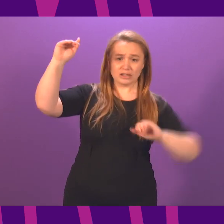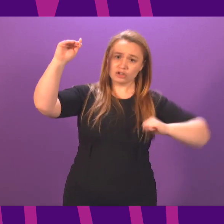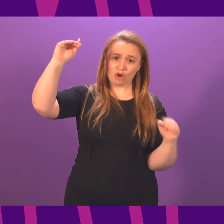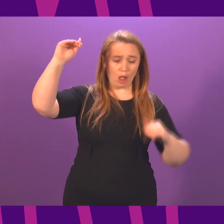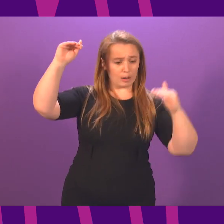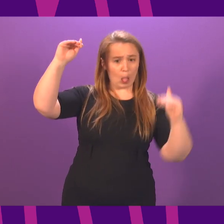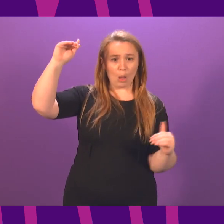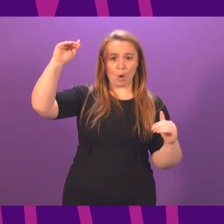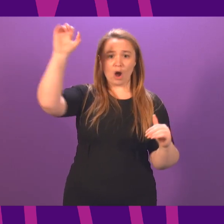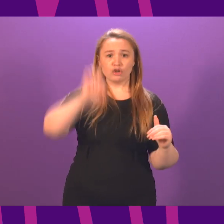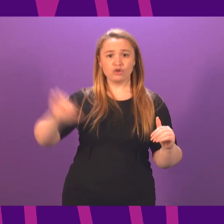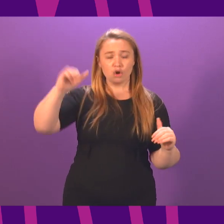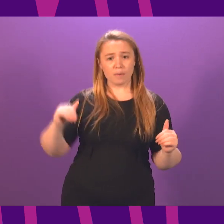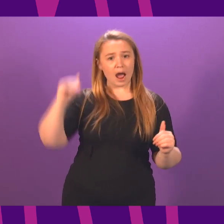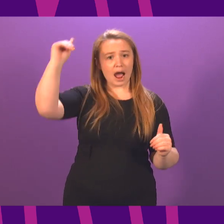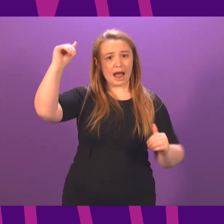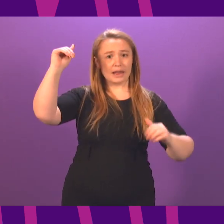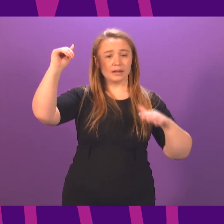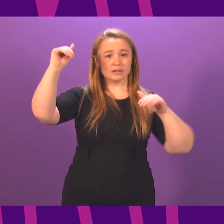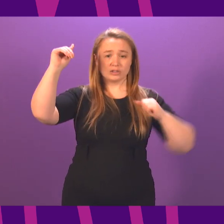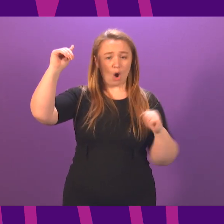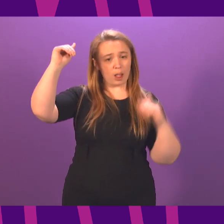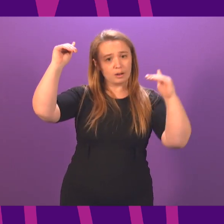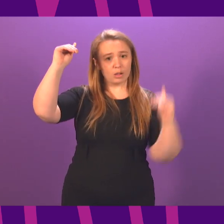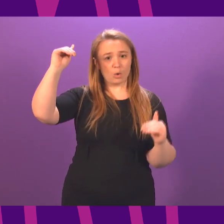We have a lot to do and learn, and of course we make mistakes,